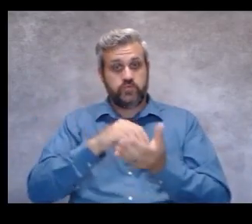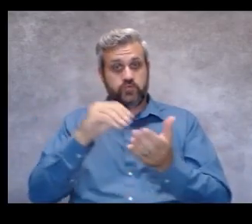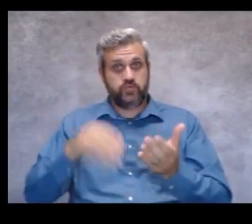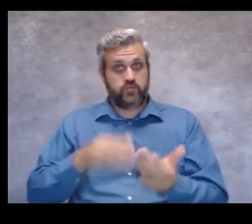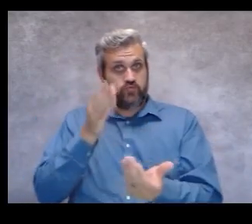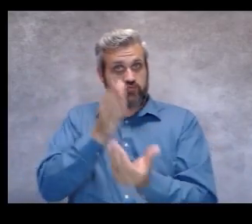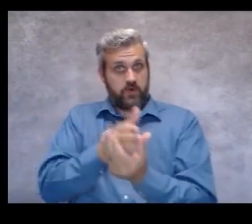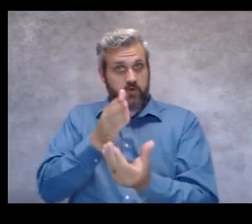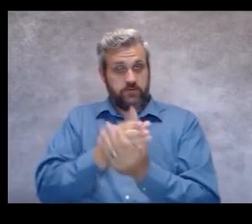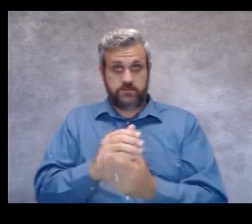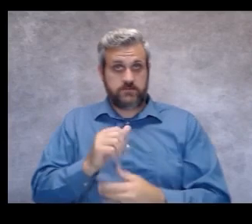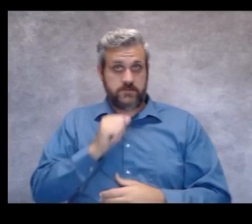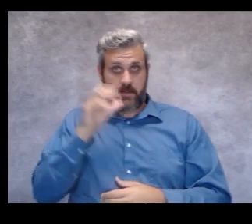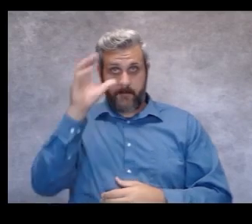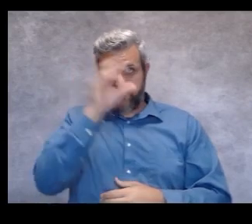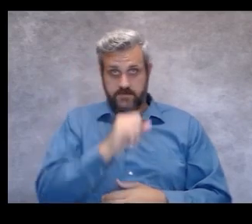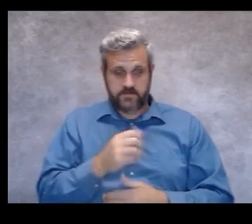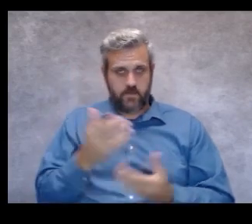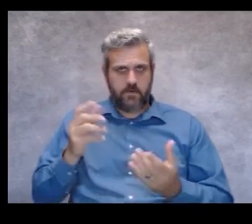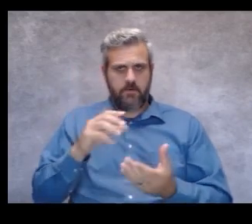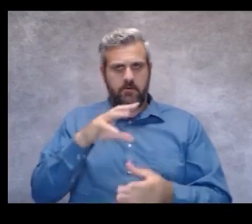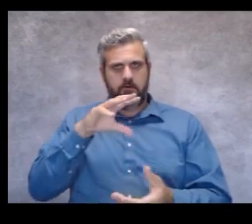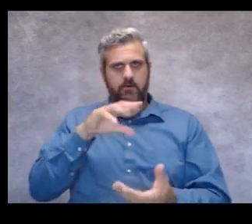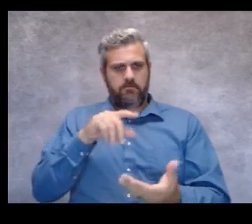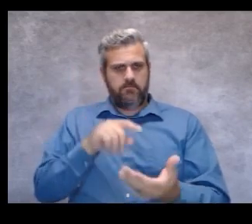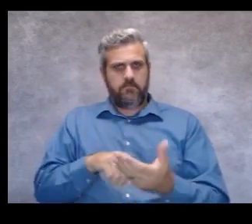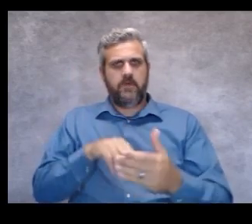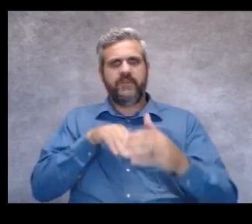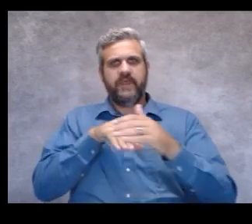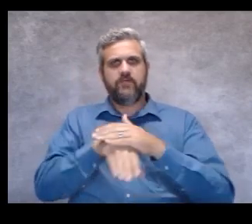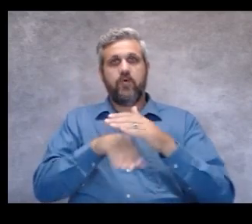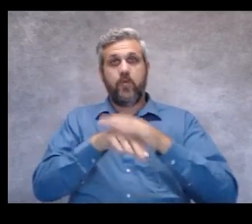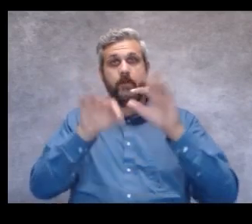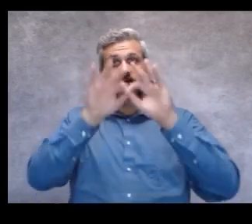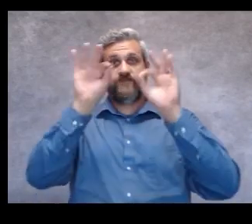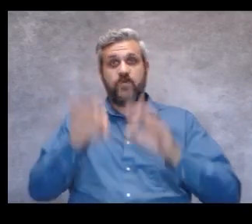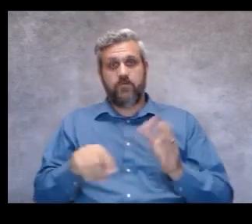records are not missed is to include a question on the enrollment form and work